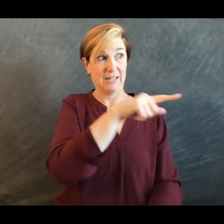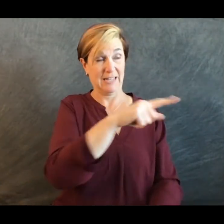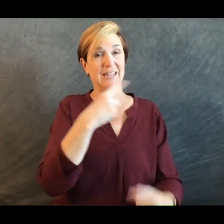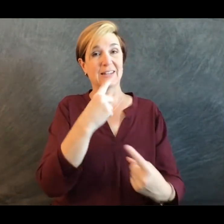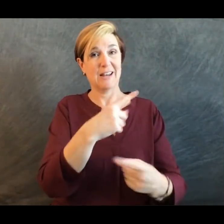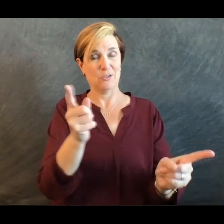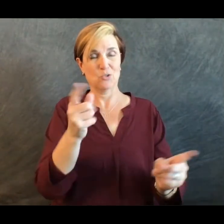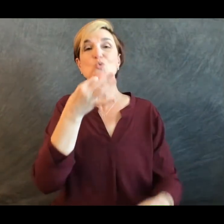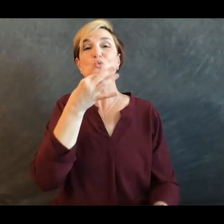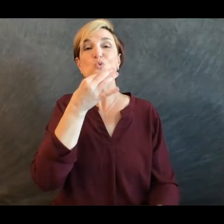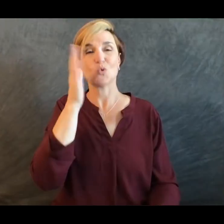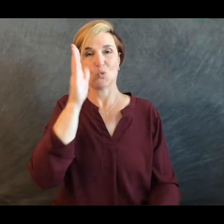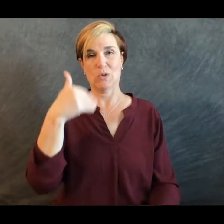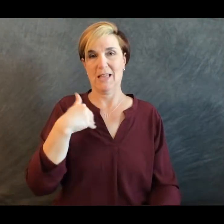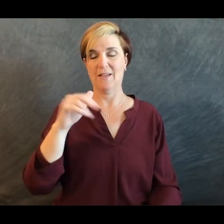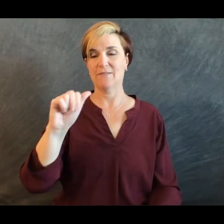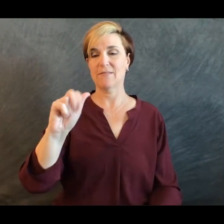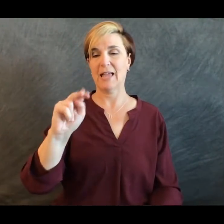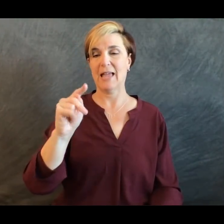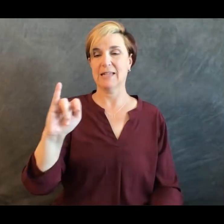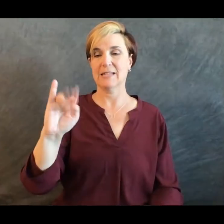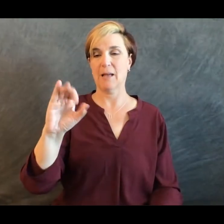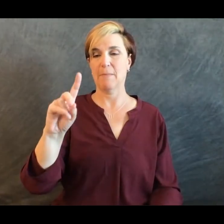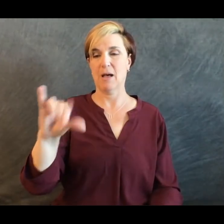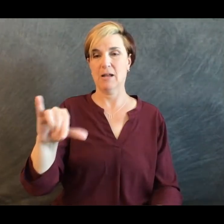Americans will be able to take to determine whether they ever had the